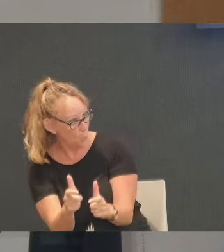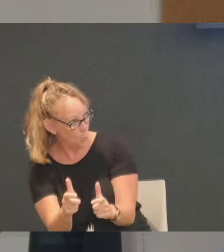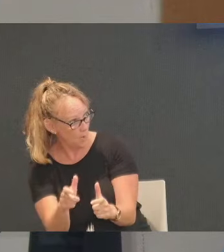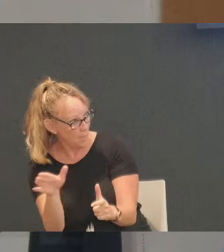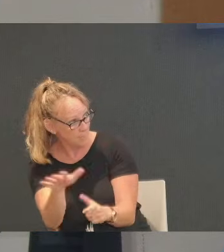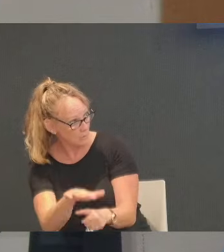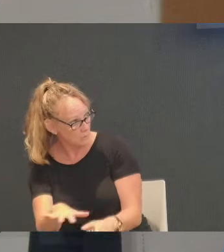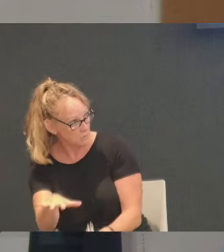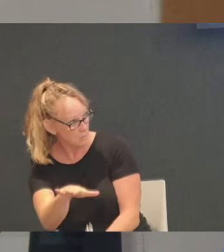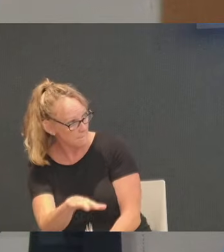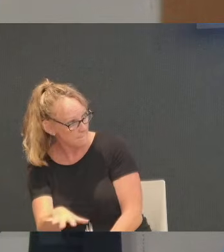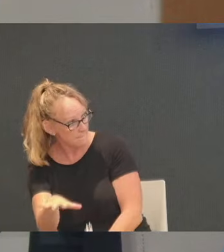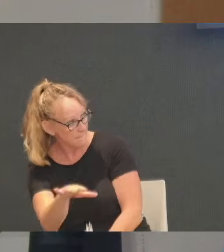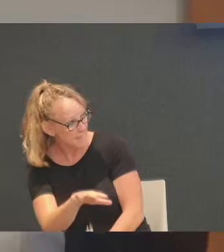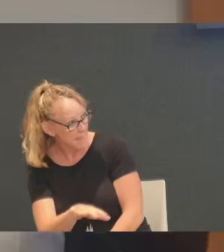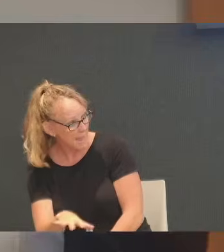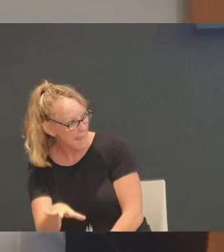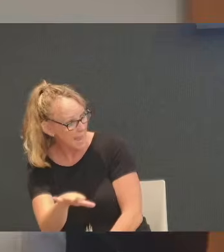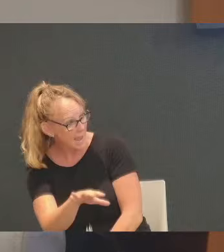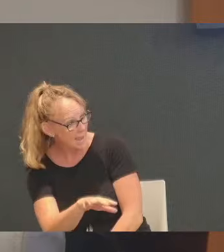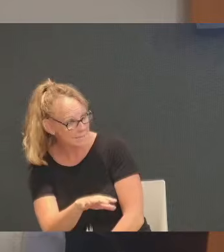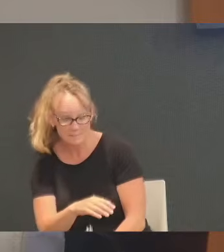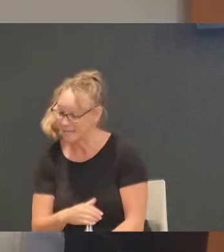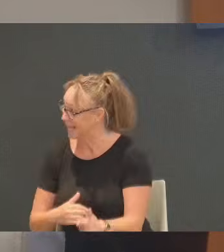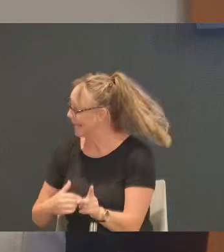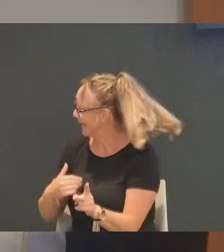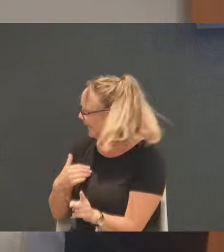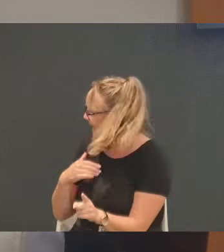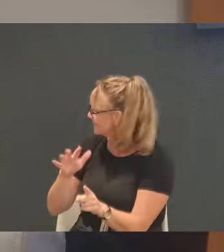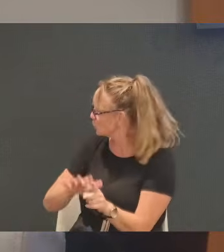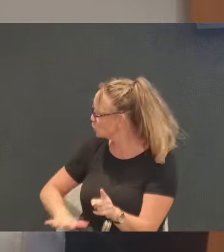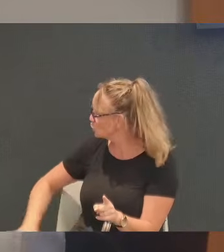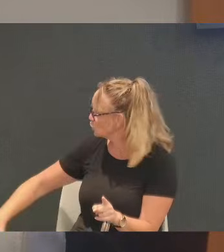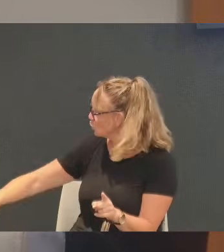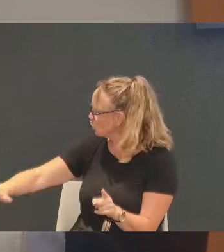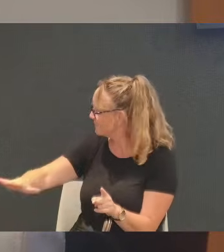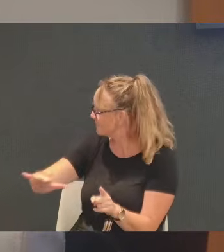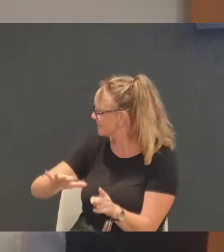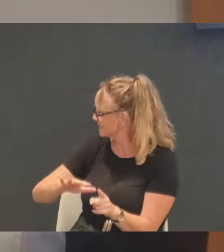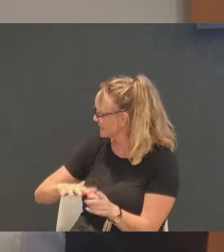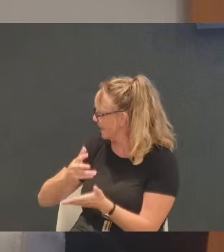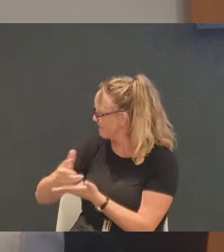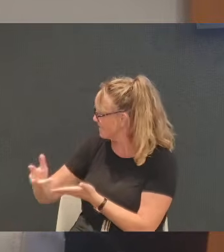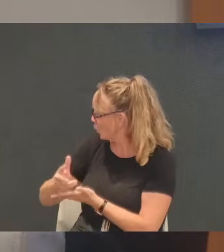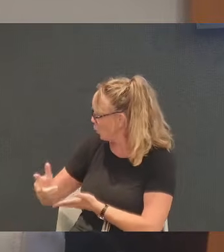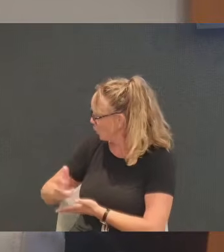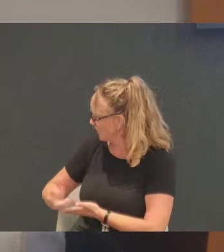right? that it is it is surface parking. So, it is available for tailgating, it would just be through